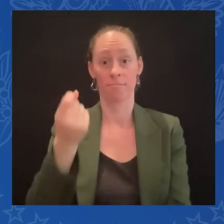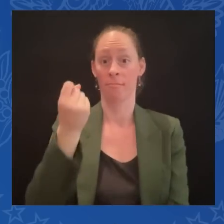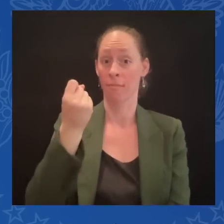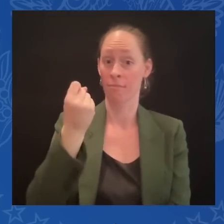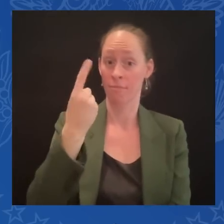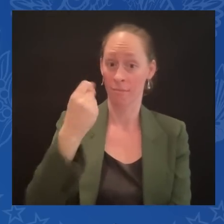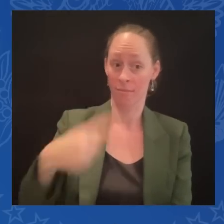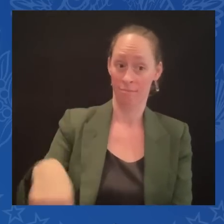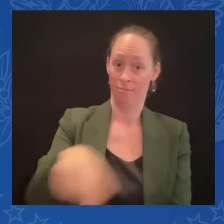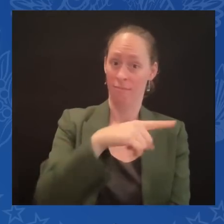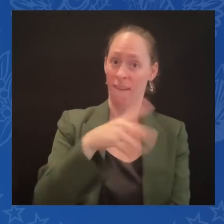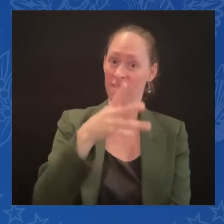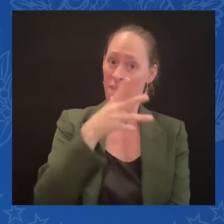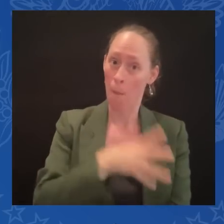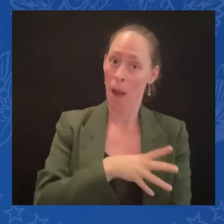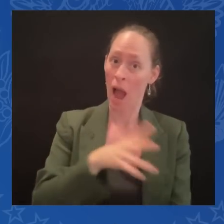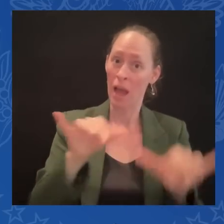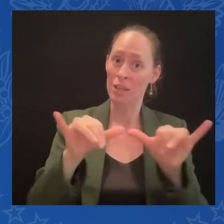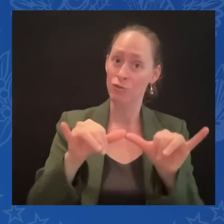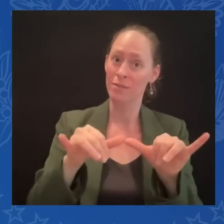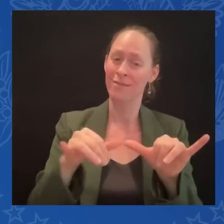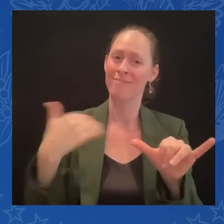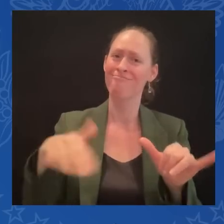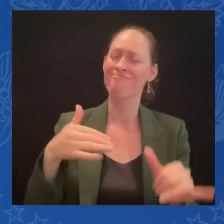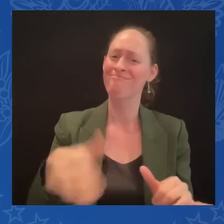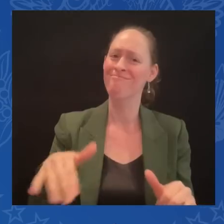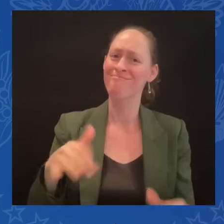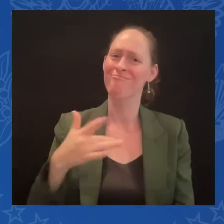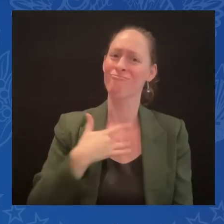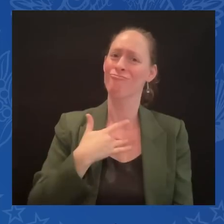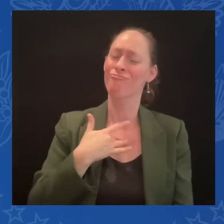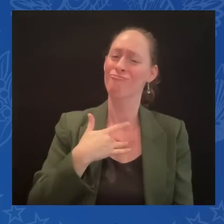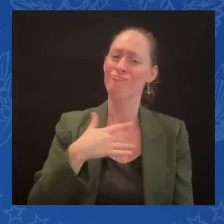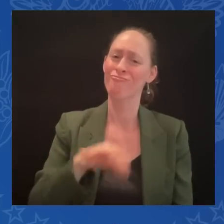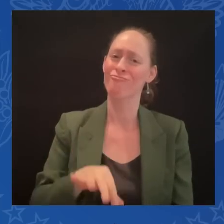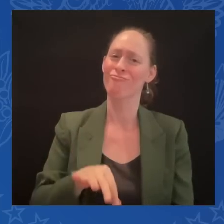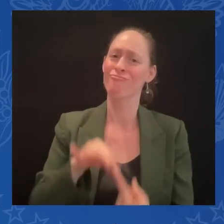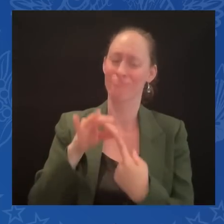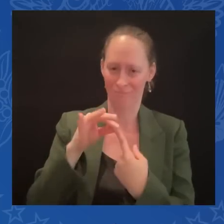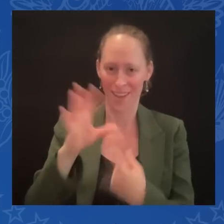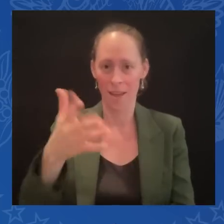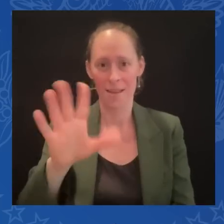and showing others they can do the same. My goal is to become a manager and run operations one day.